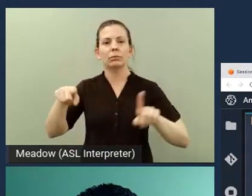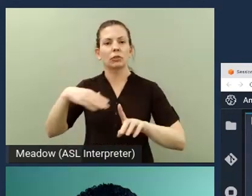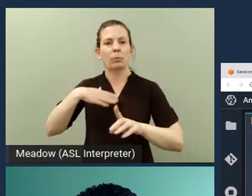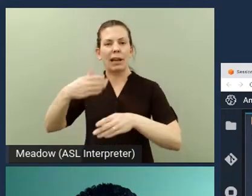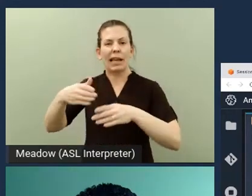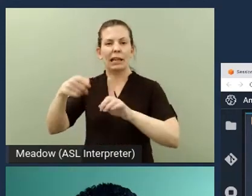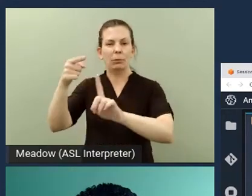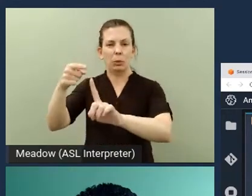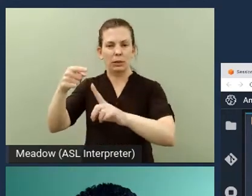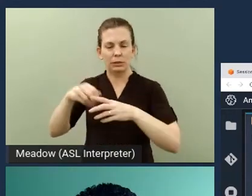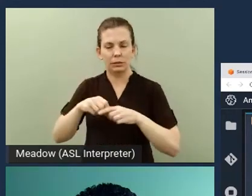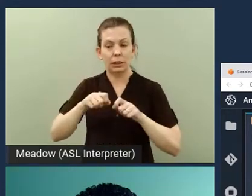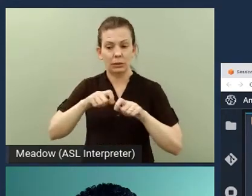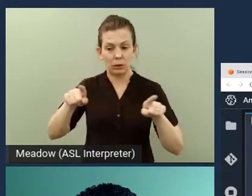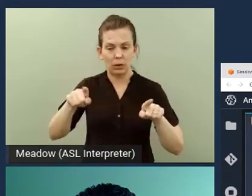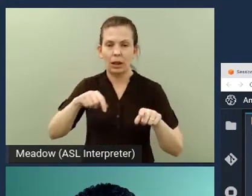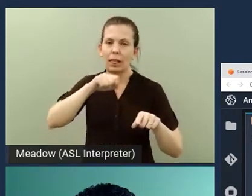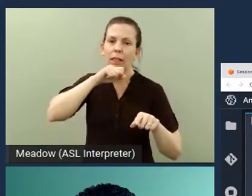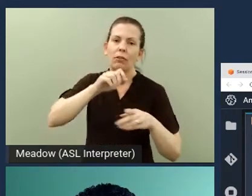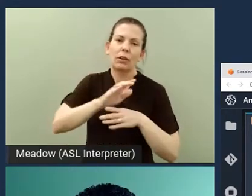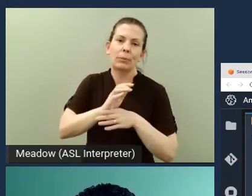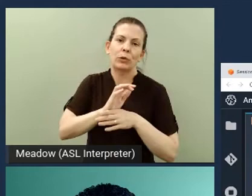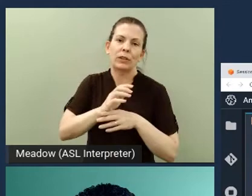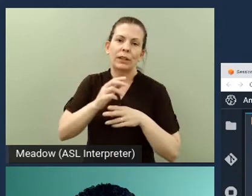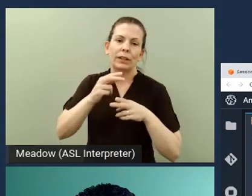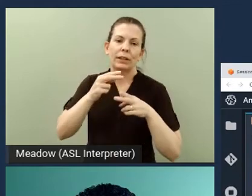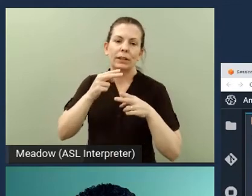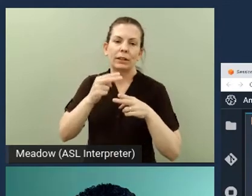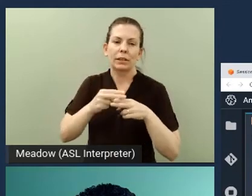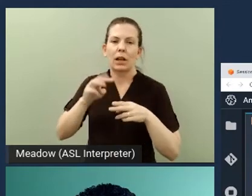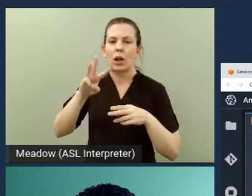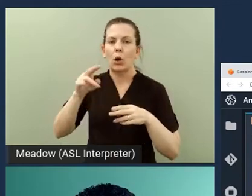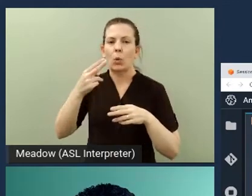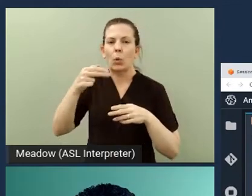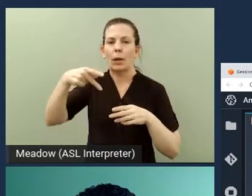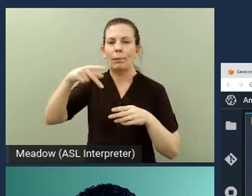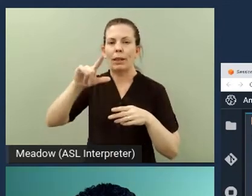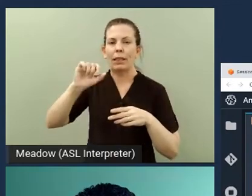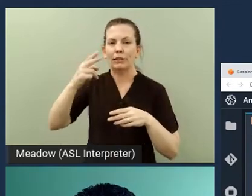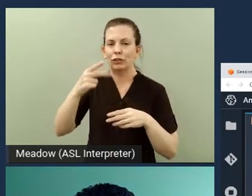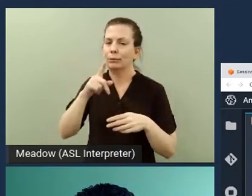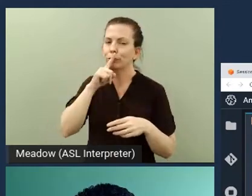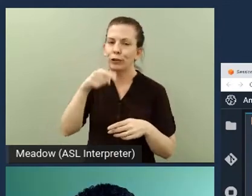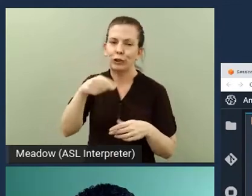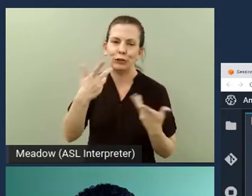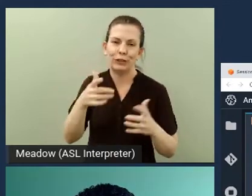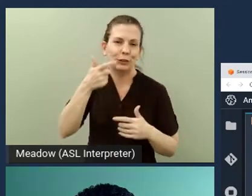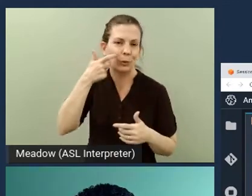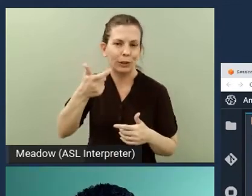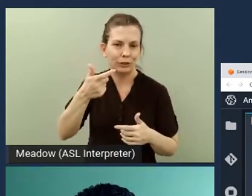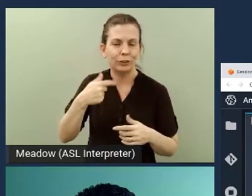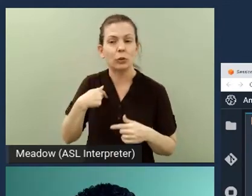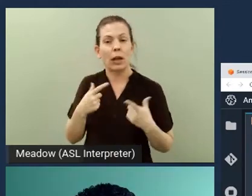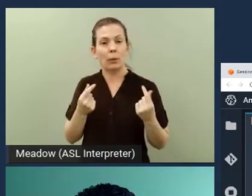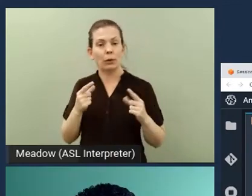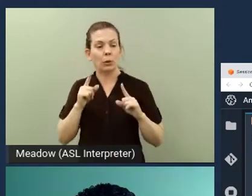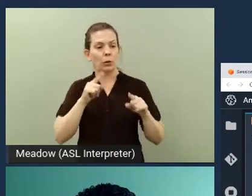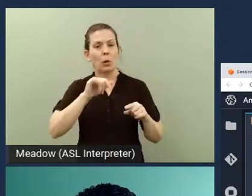and I love this movie called "The Clash." I'm sure you guys have watched it. So I went to IMDb and picked up the first review